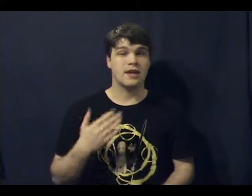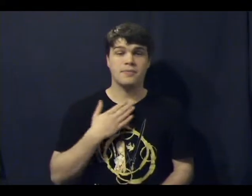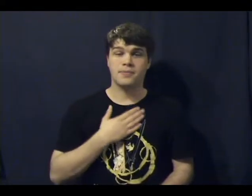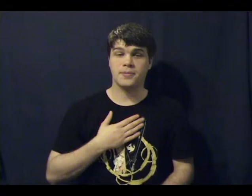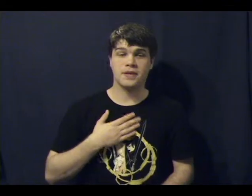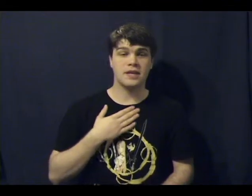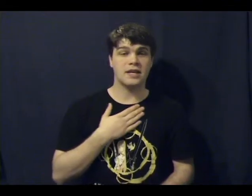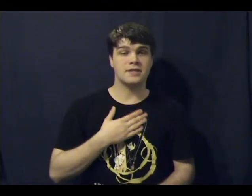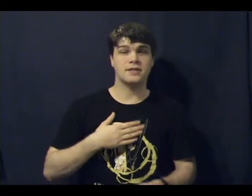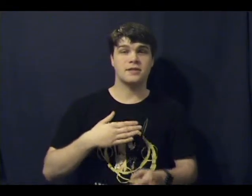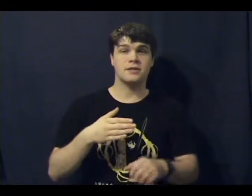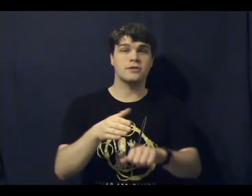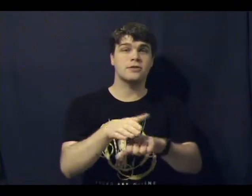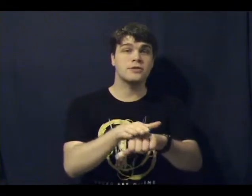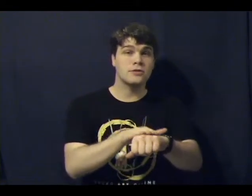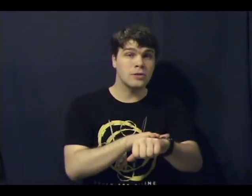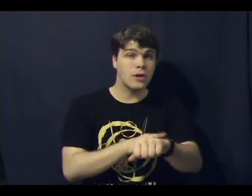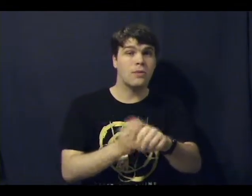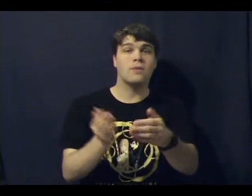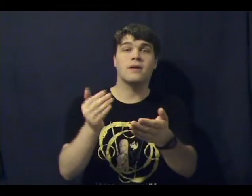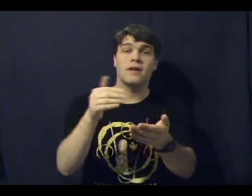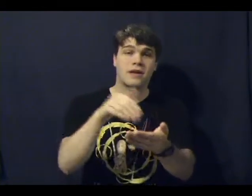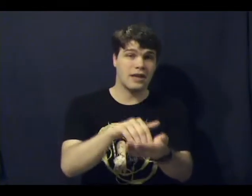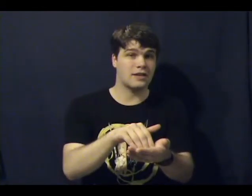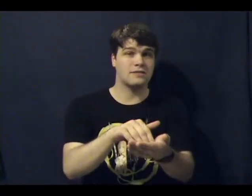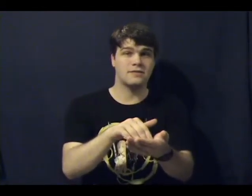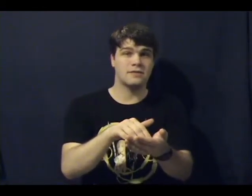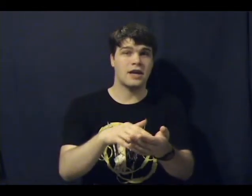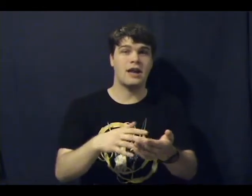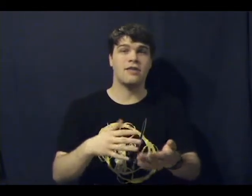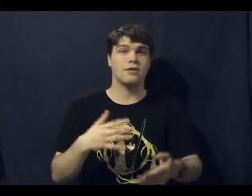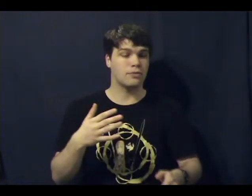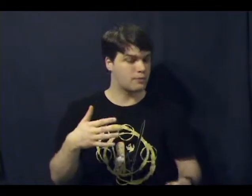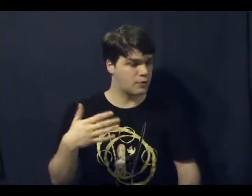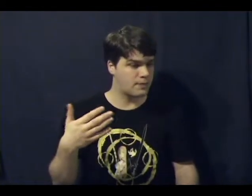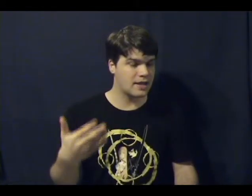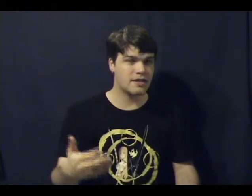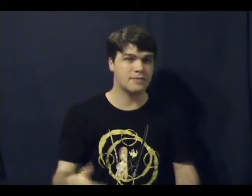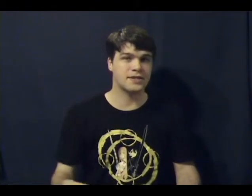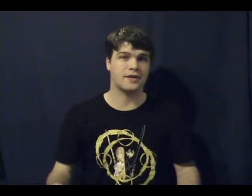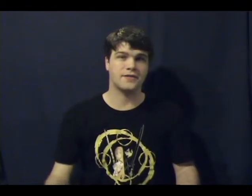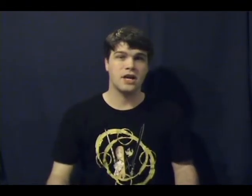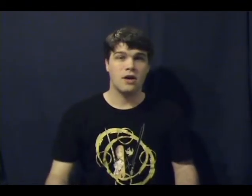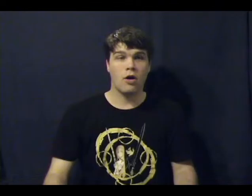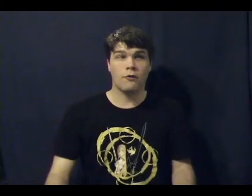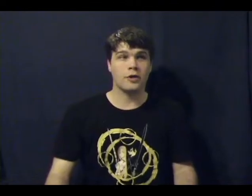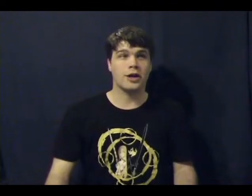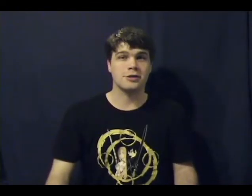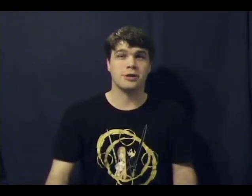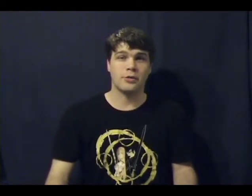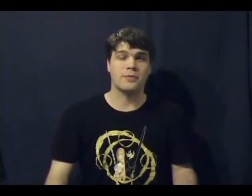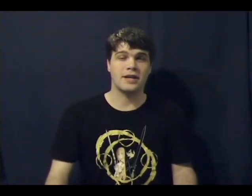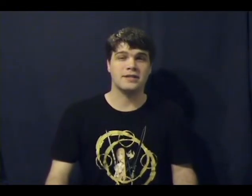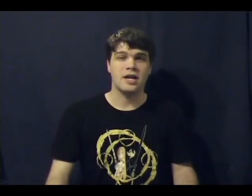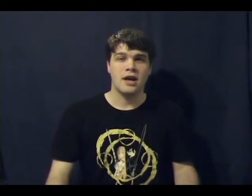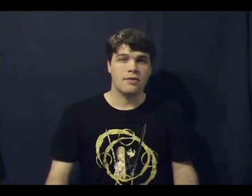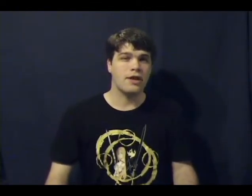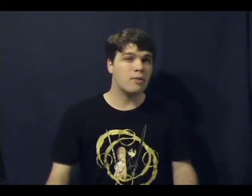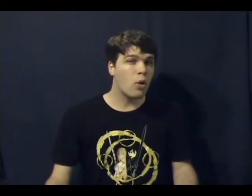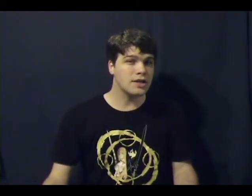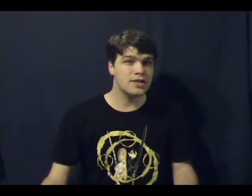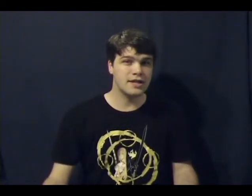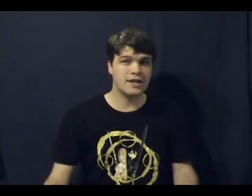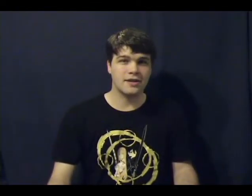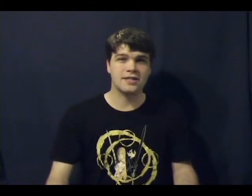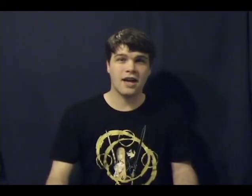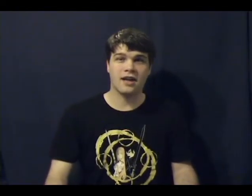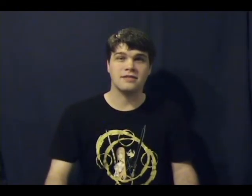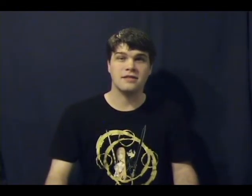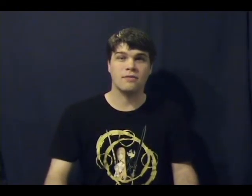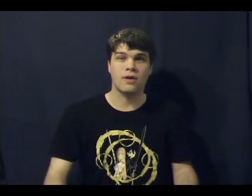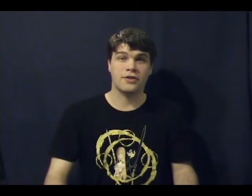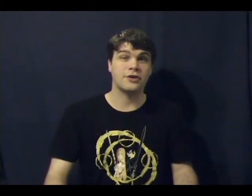say, please slow again. And they'll repeat themselves, hopefully at a slower pace. They want you to understand what they're trying